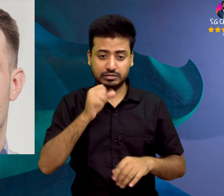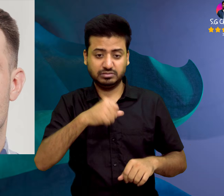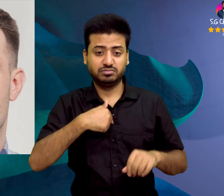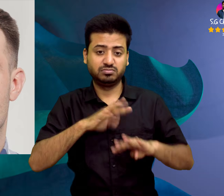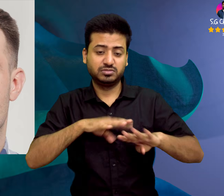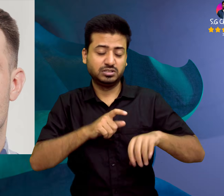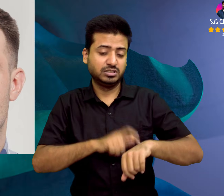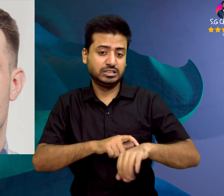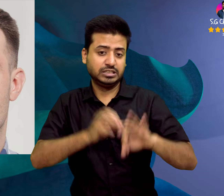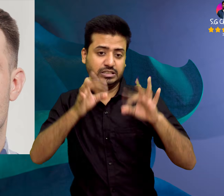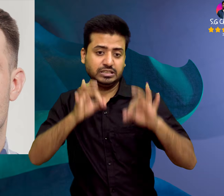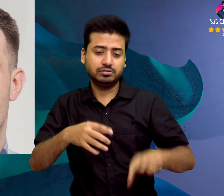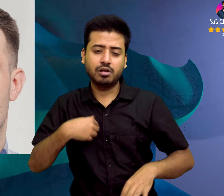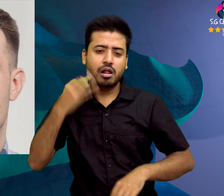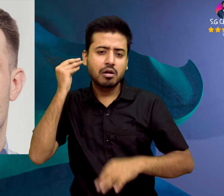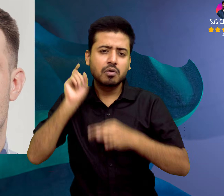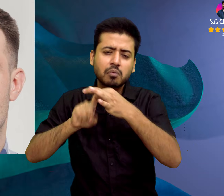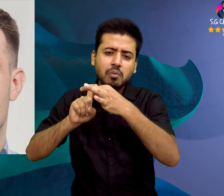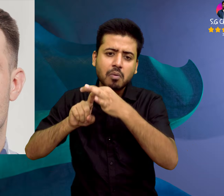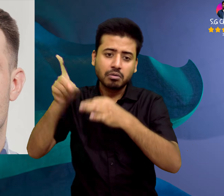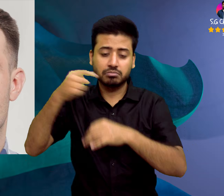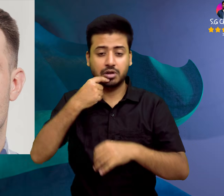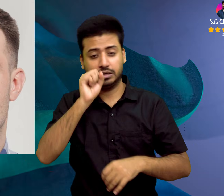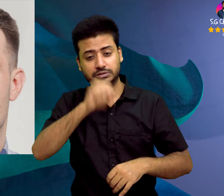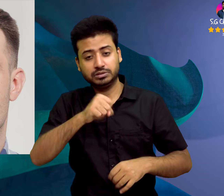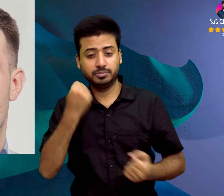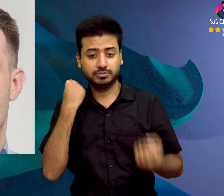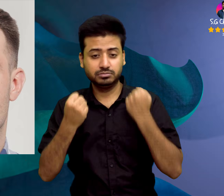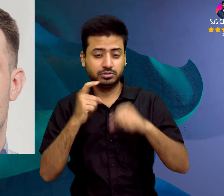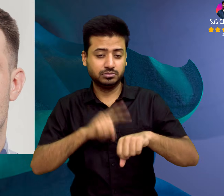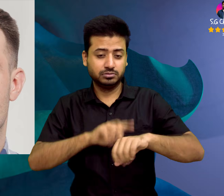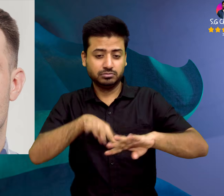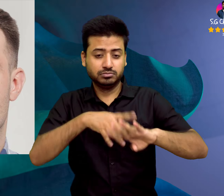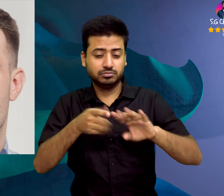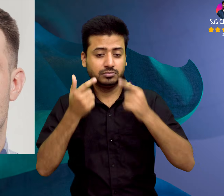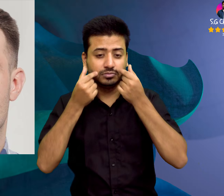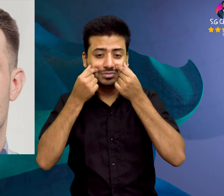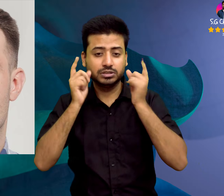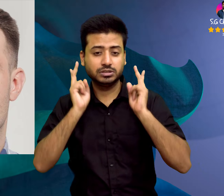blood glucose levels after the overnight fast. A balanced breakfast rich in protein